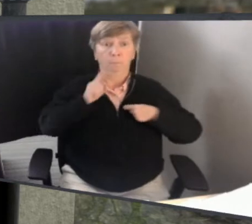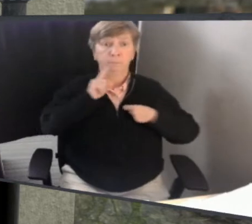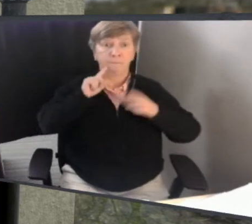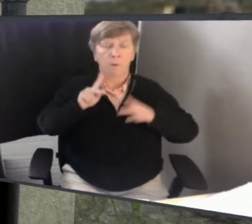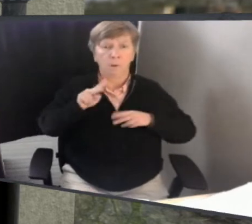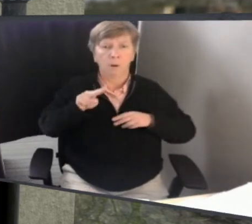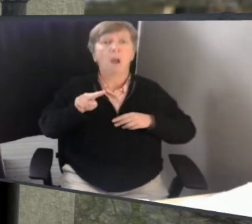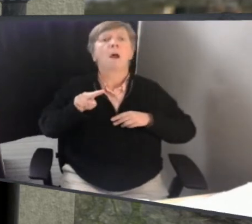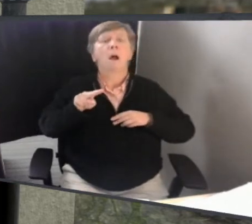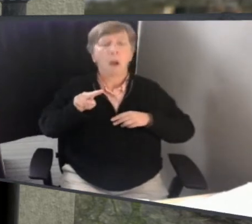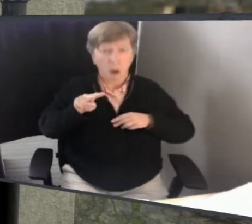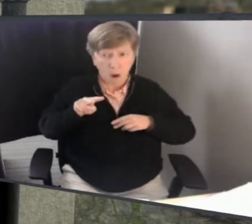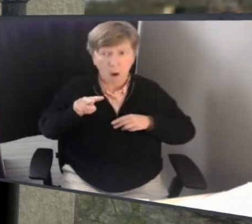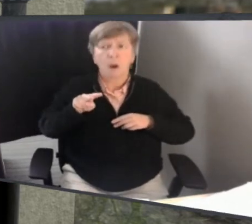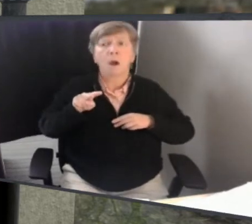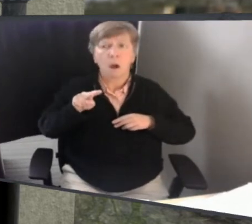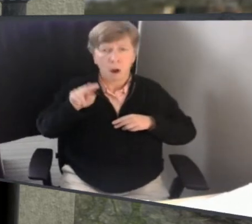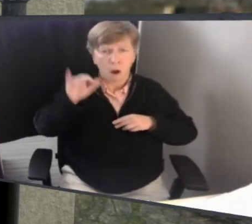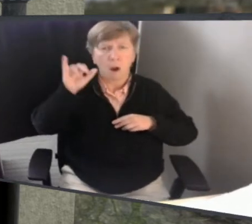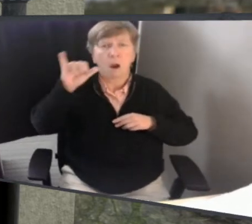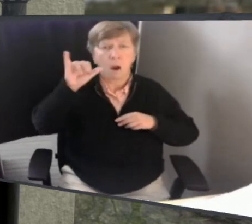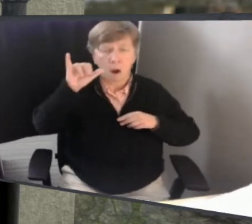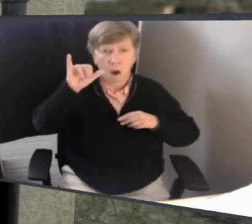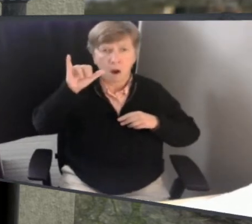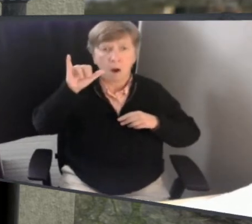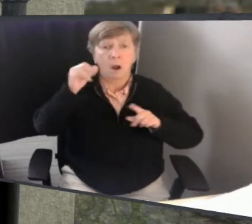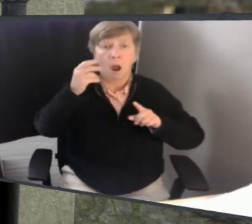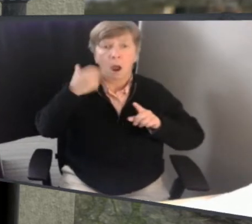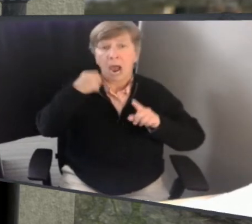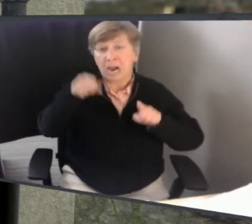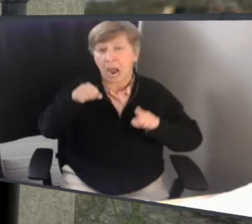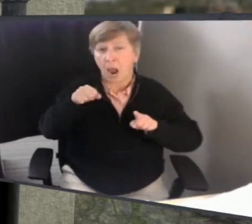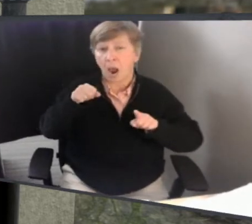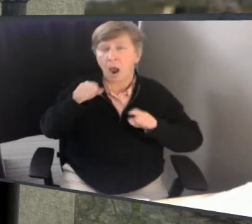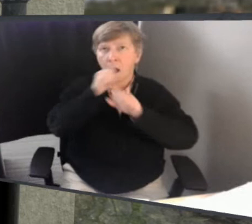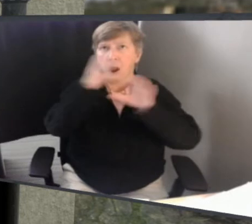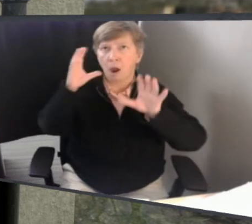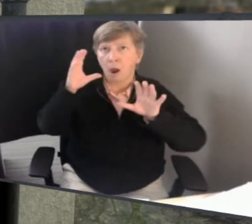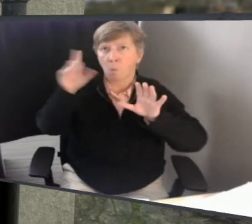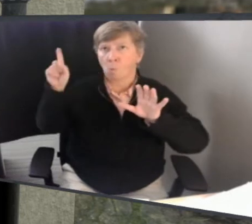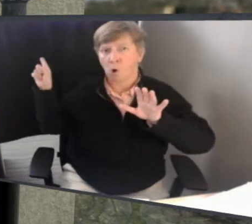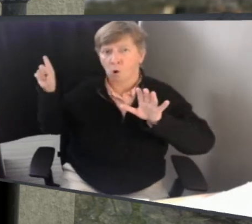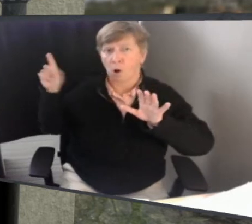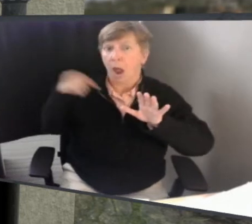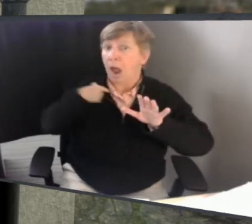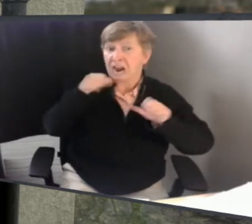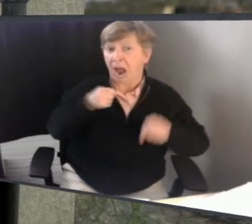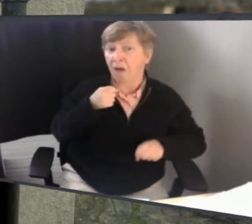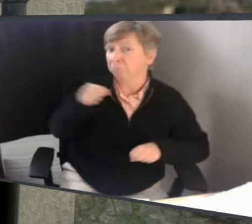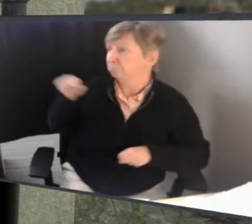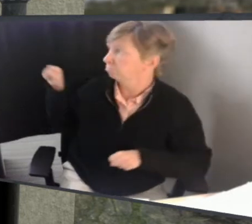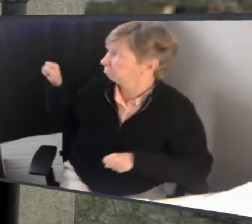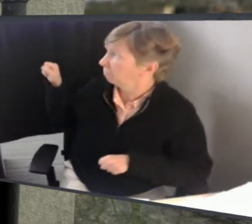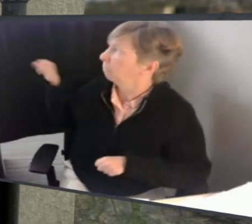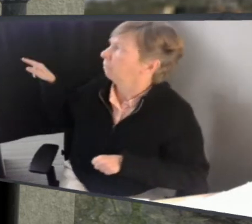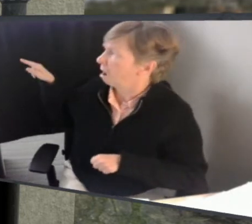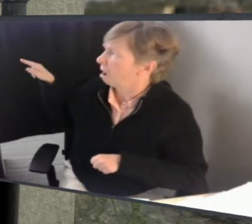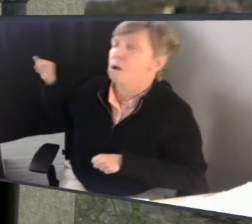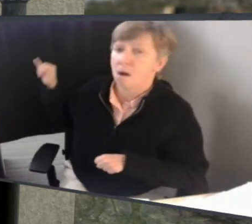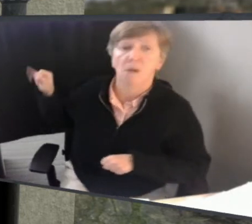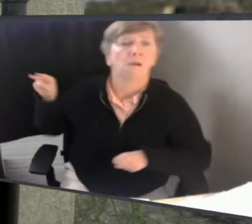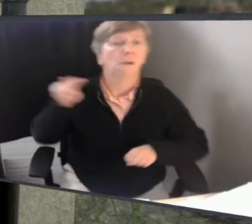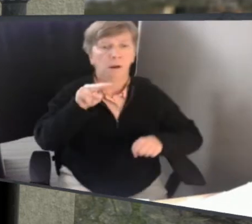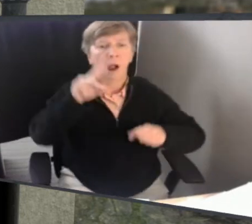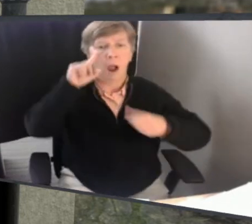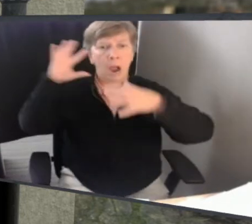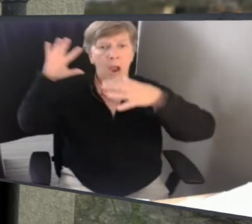look like. So that the deaf person me, for example, could take a moment and look back to find the person